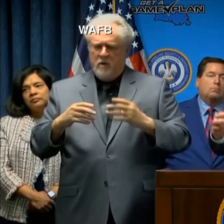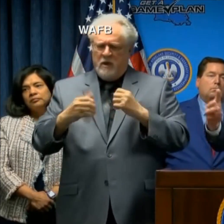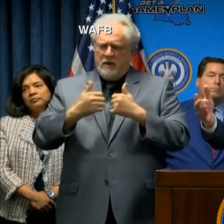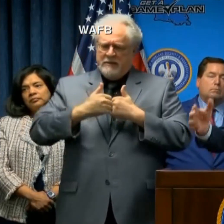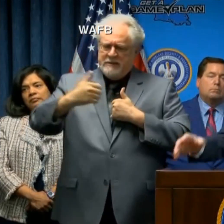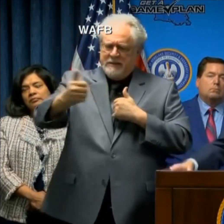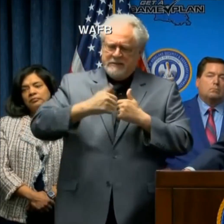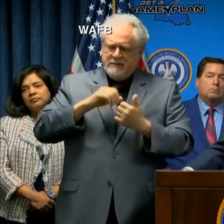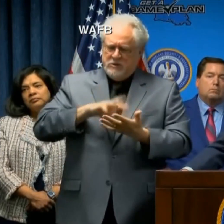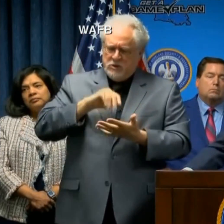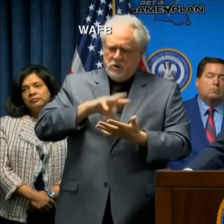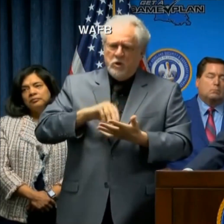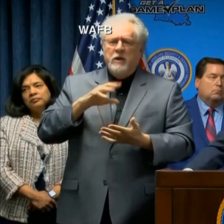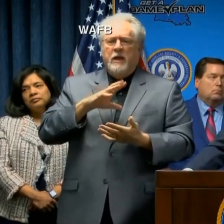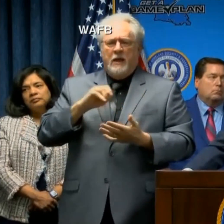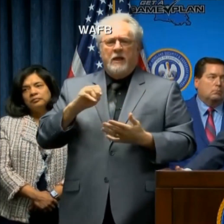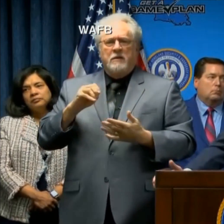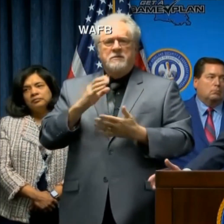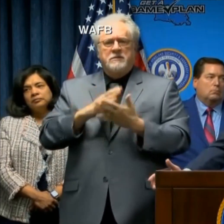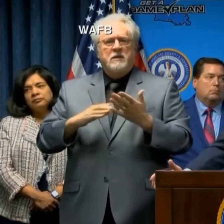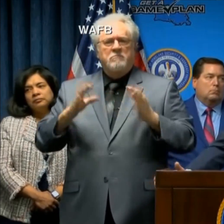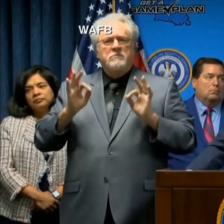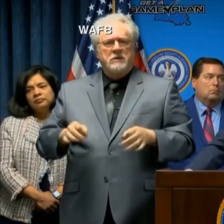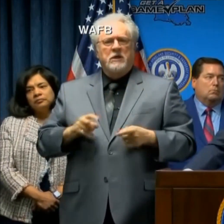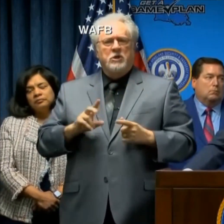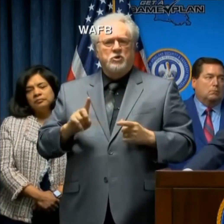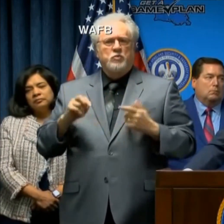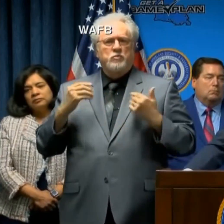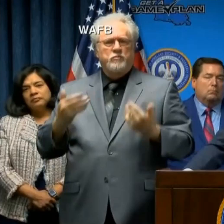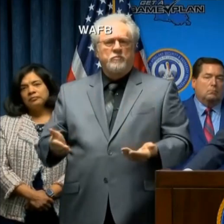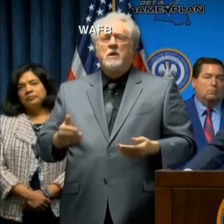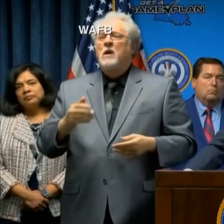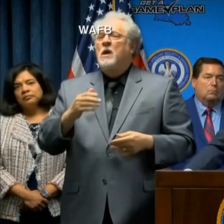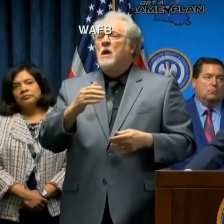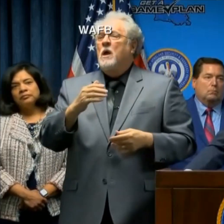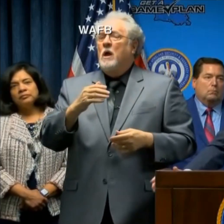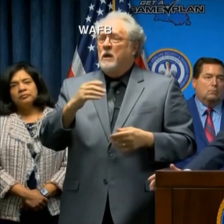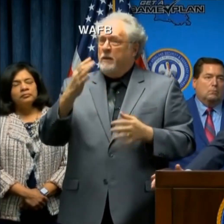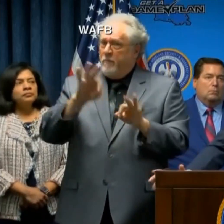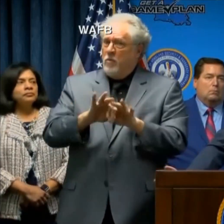and and and adopted to do that and so so yeah I think that's important everything